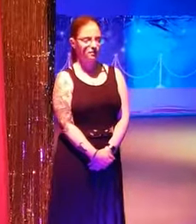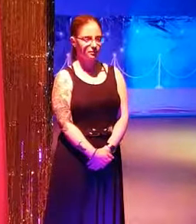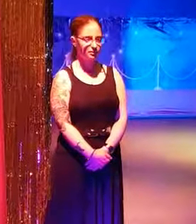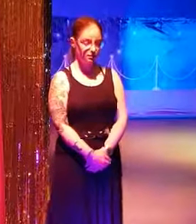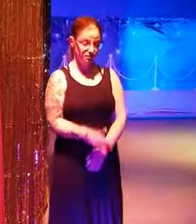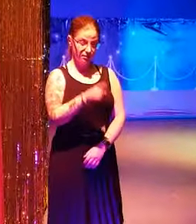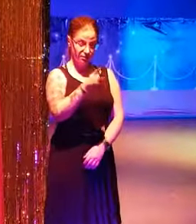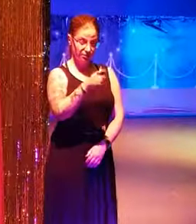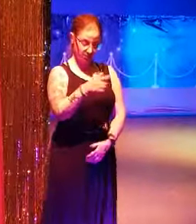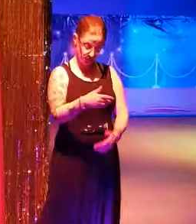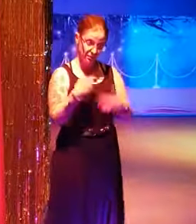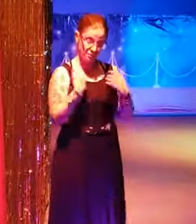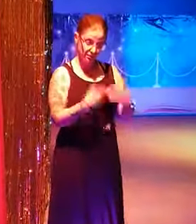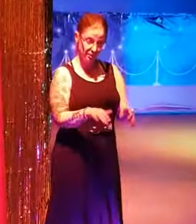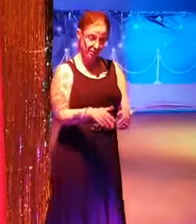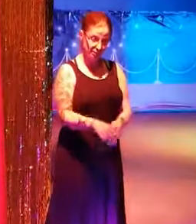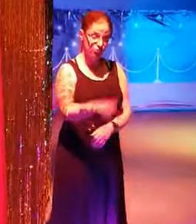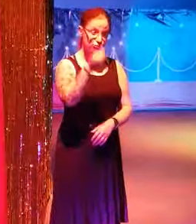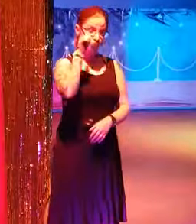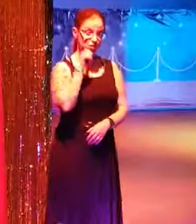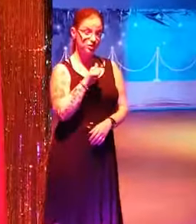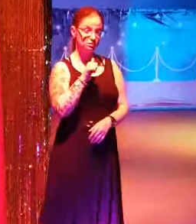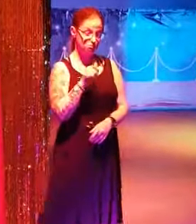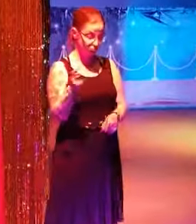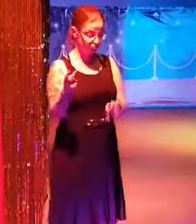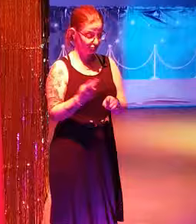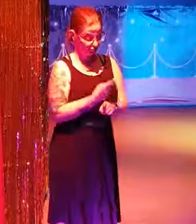I've been cheated by you, since I don't know when